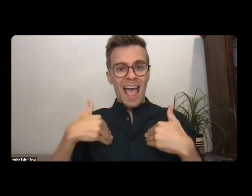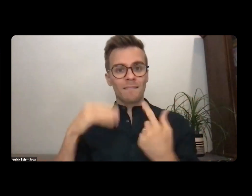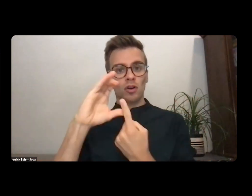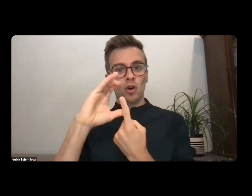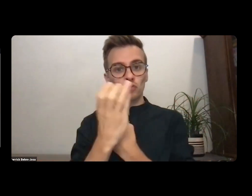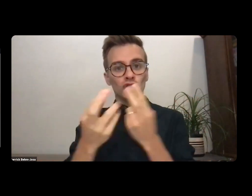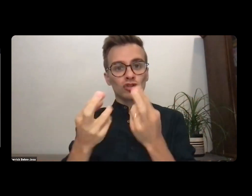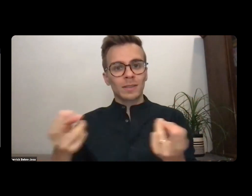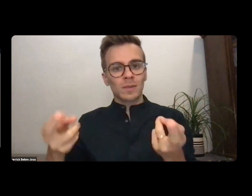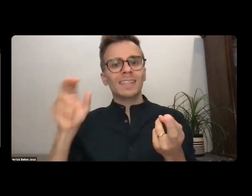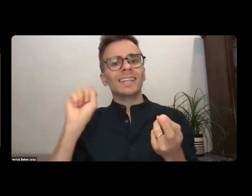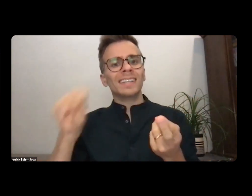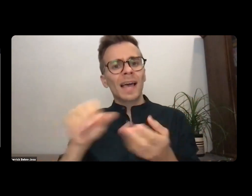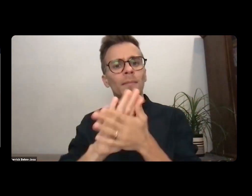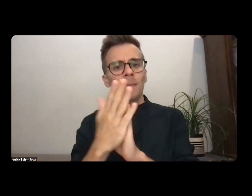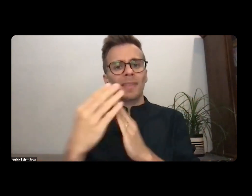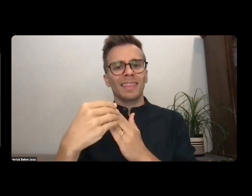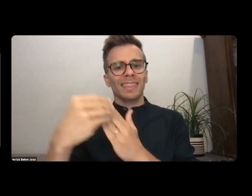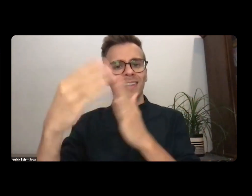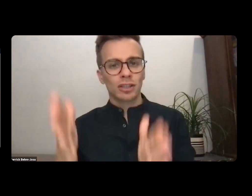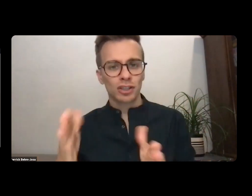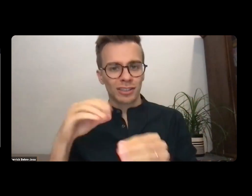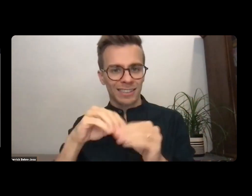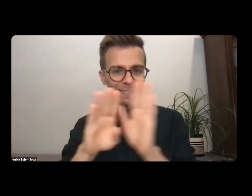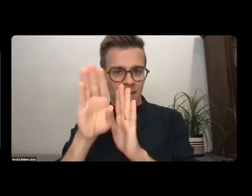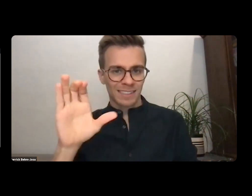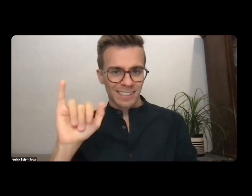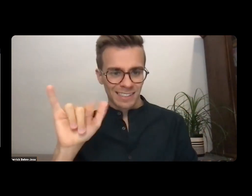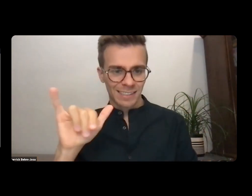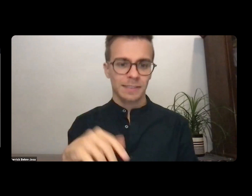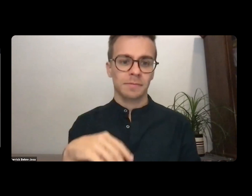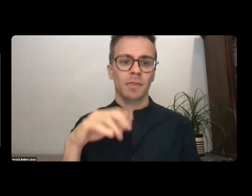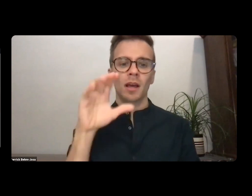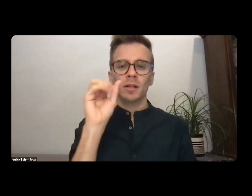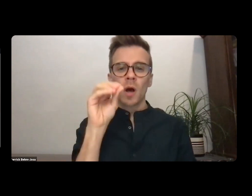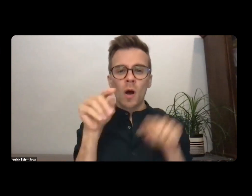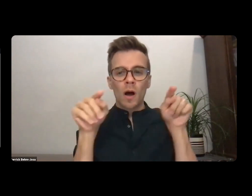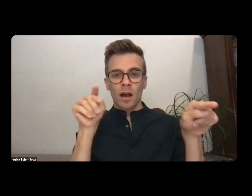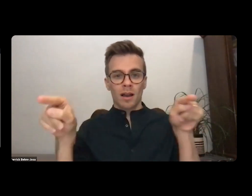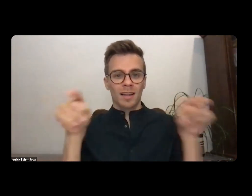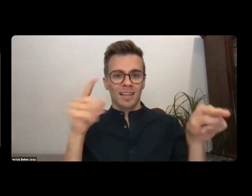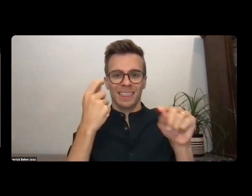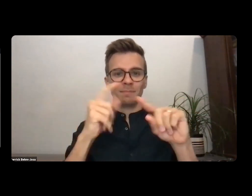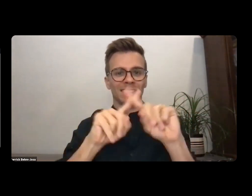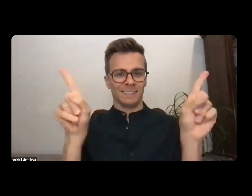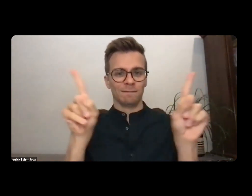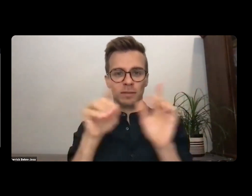people who had cultural resources could become leaders in a developing city.